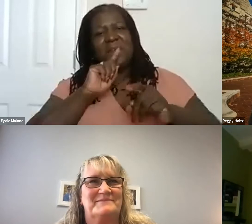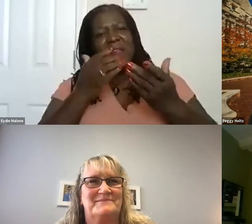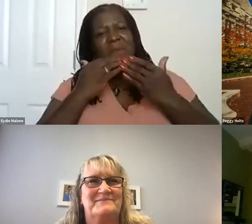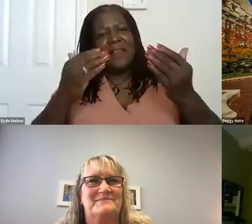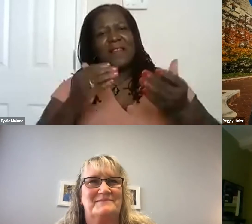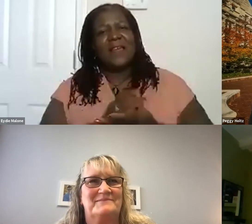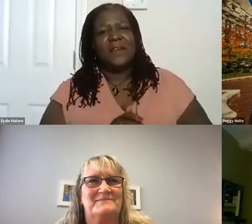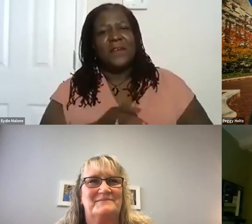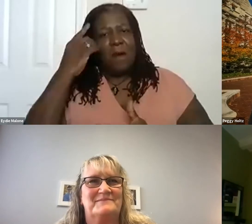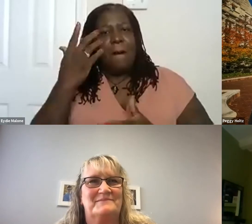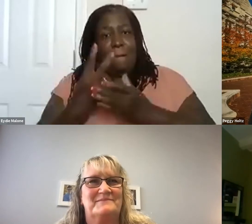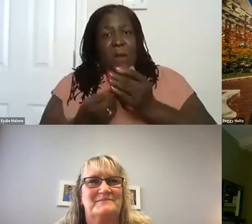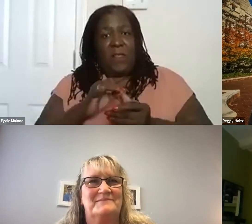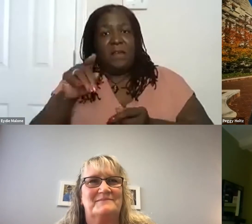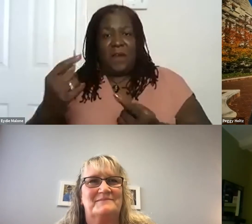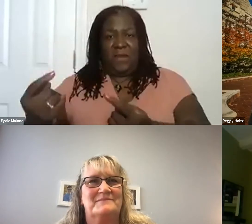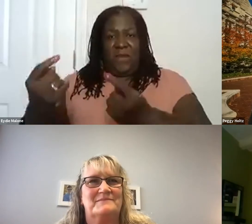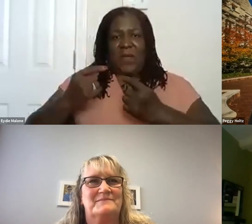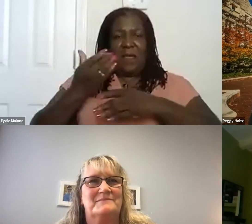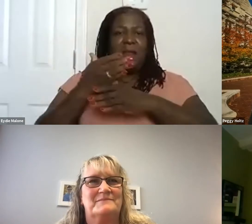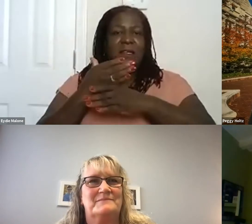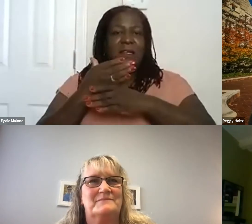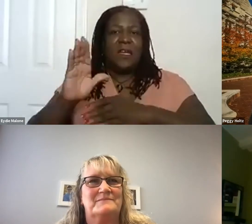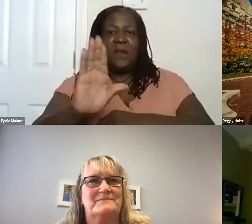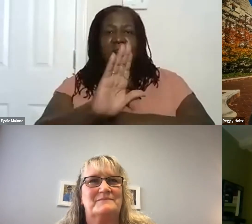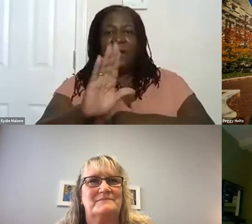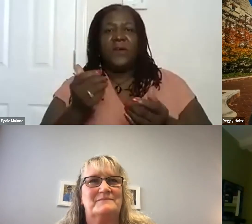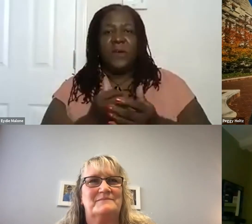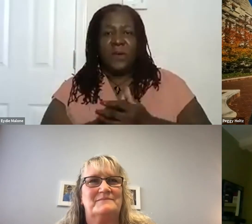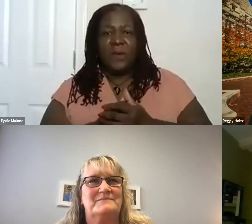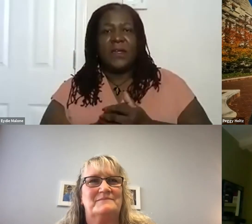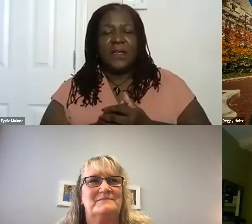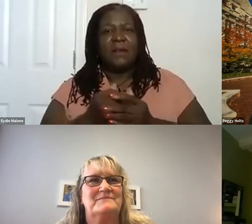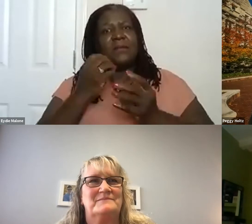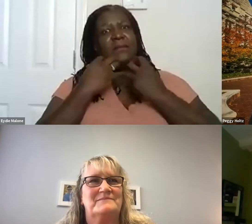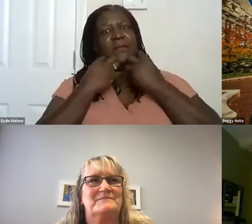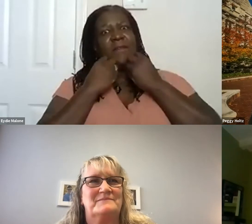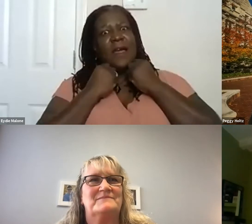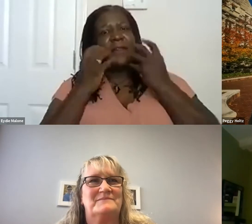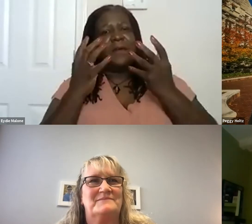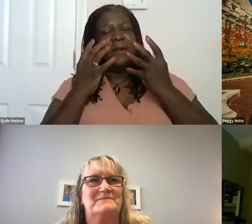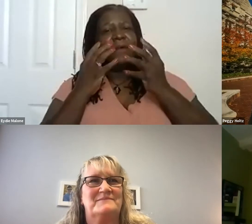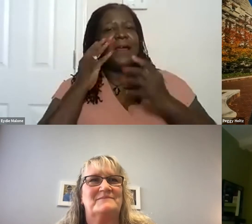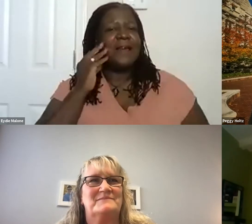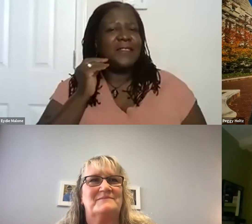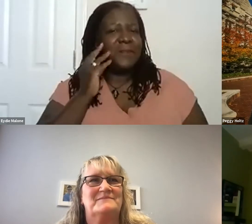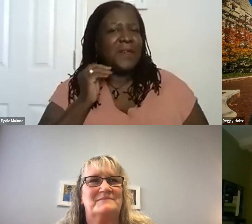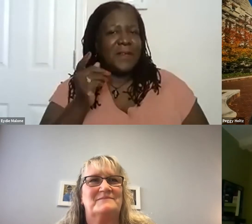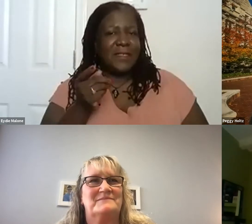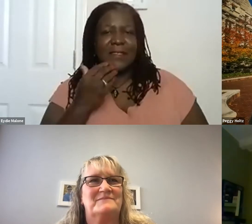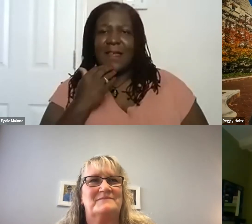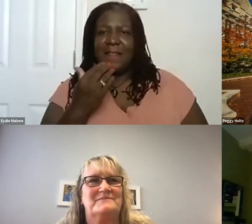coming and sharing your valuable experiences that you have. So thank you. And Matt, we'll